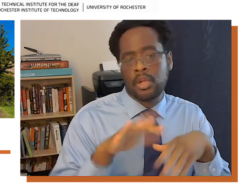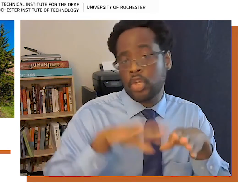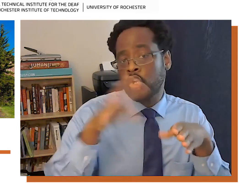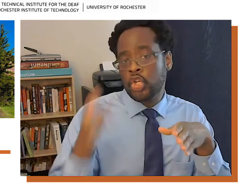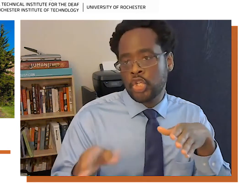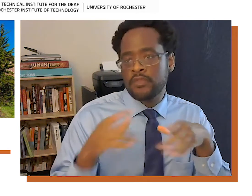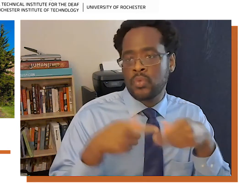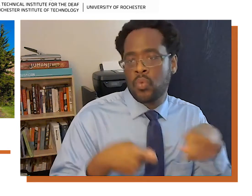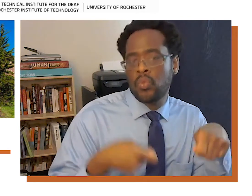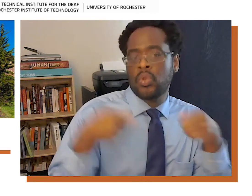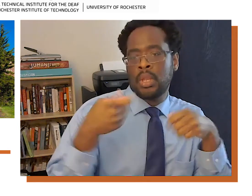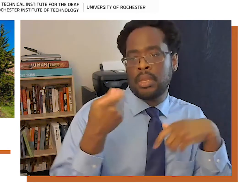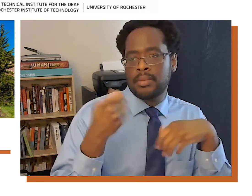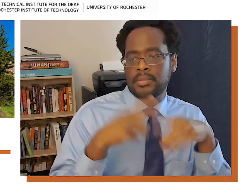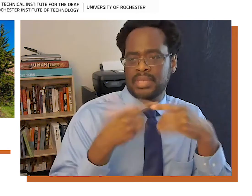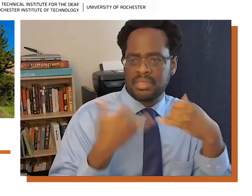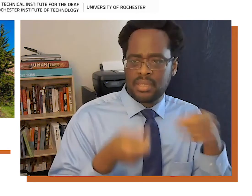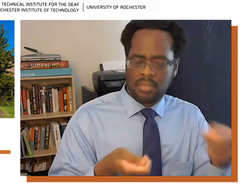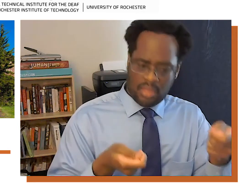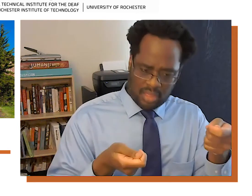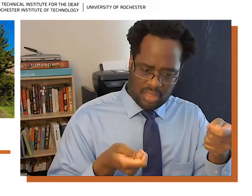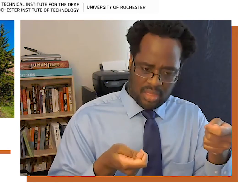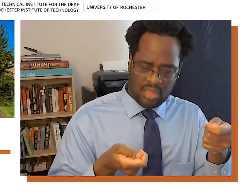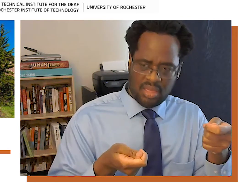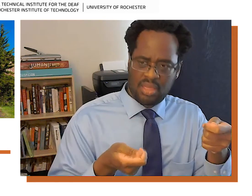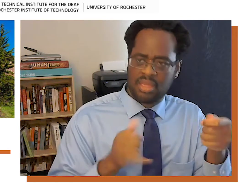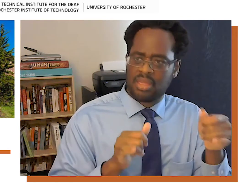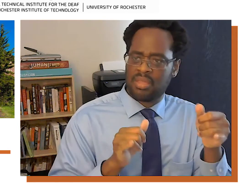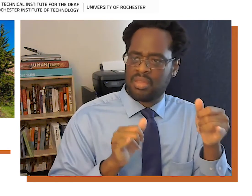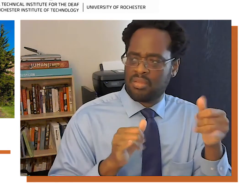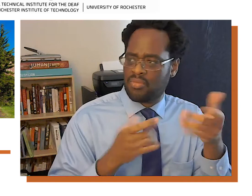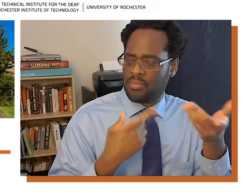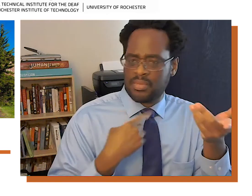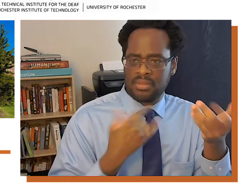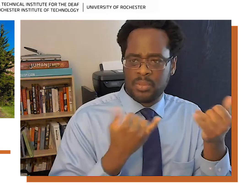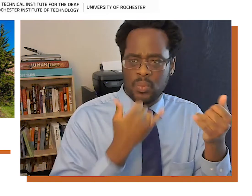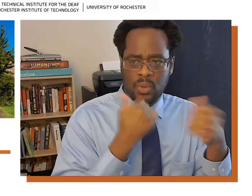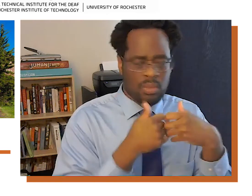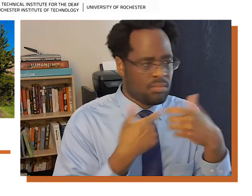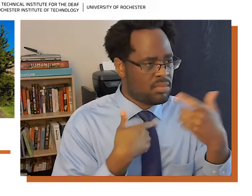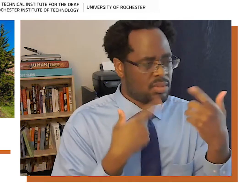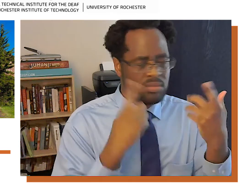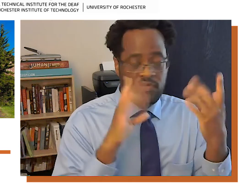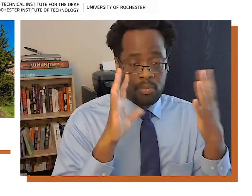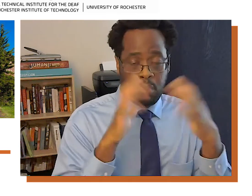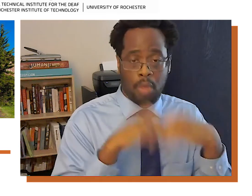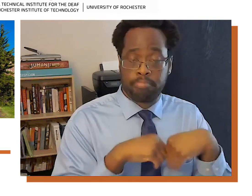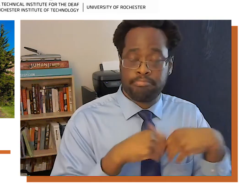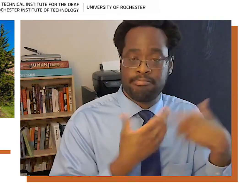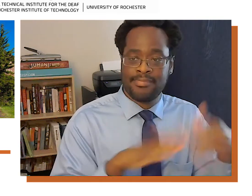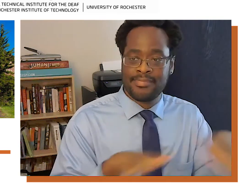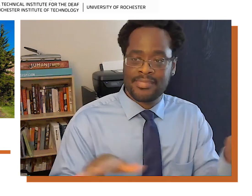and luckily, the curve pulled me up, but I really struggled in my physics class, which made me feel like there was something wrong with me,